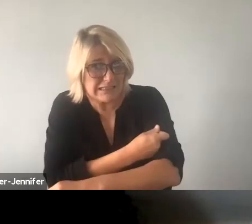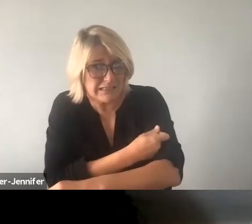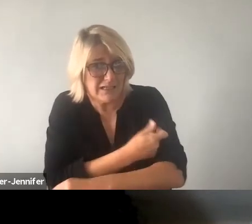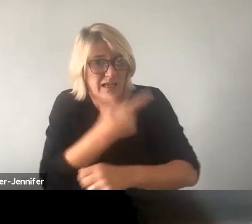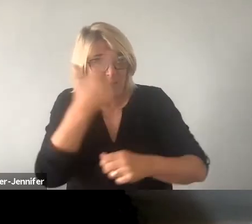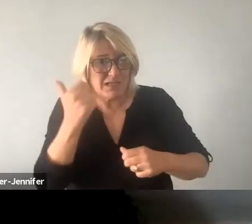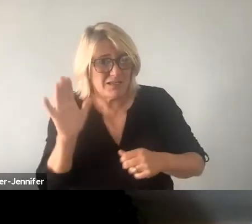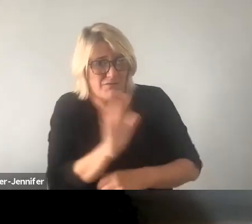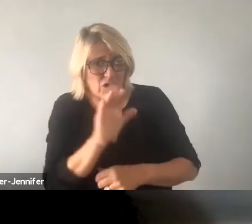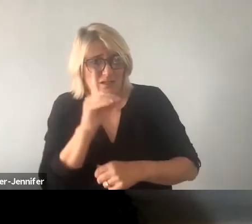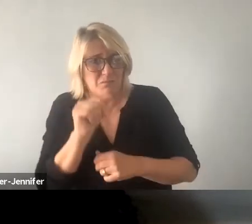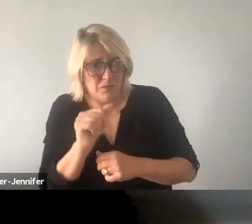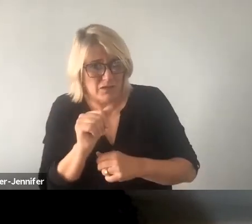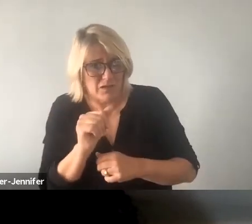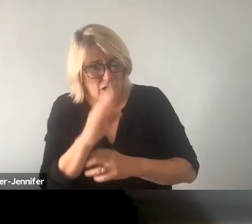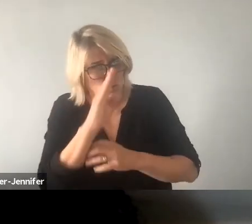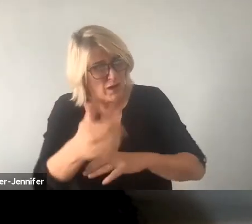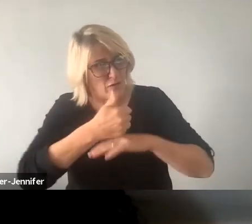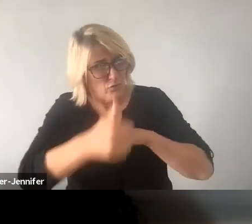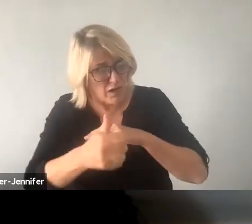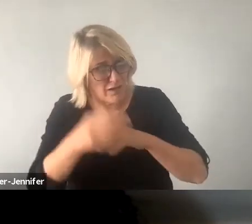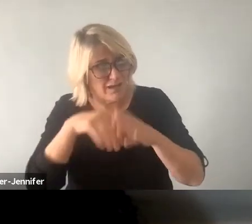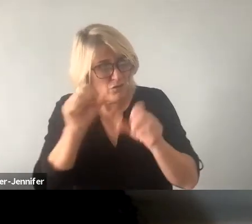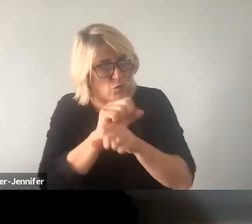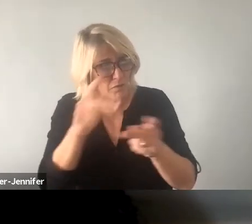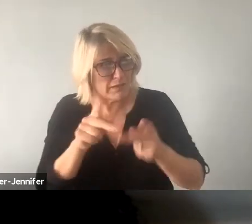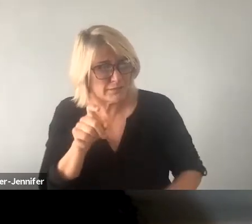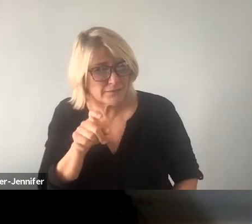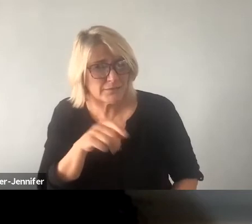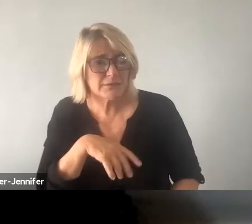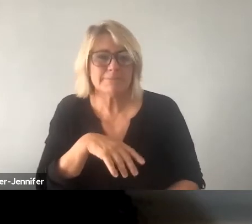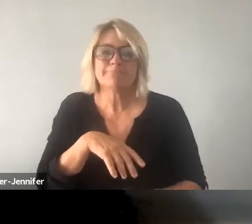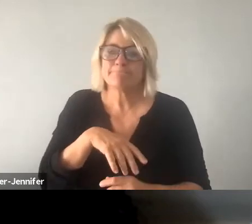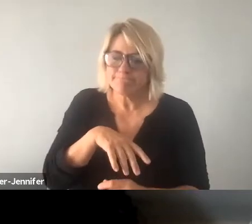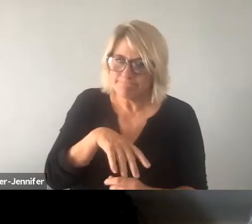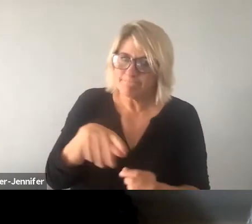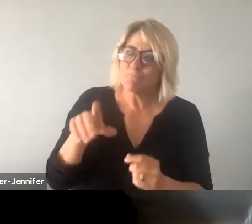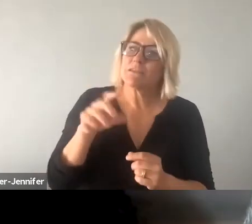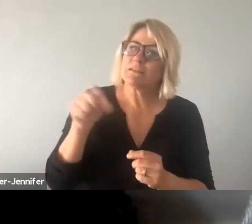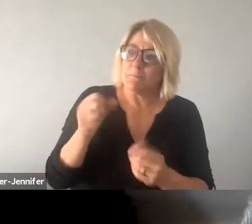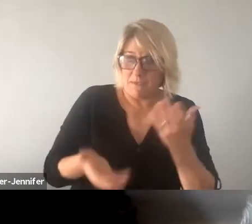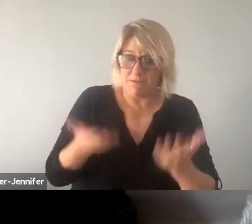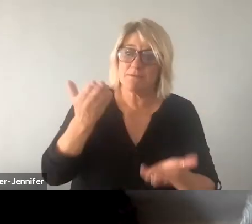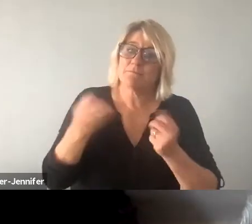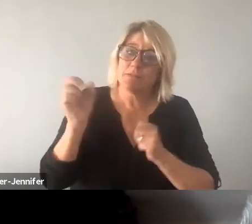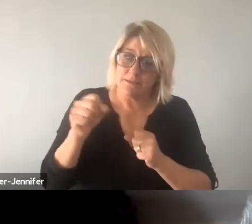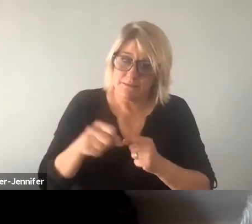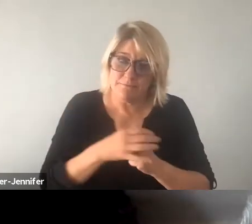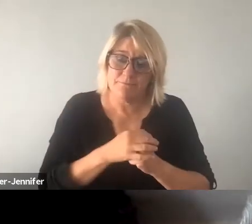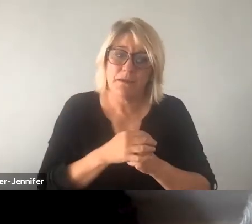can an employer potentially consider a person with a disability who does not have the vaccine because of their